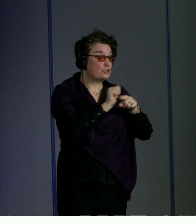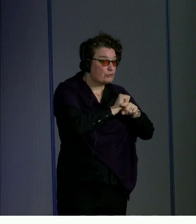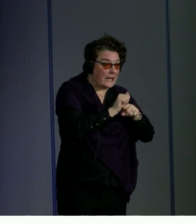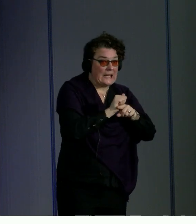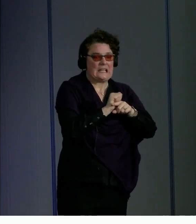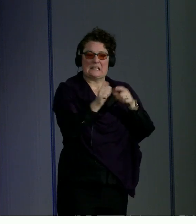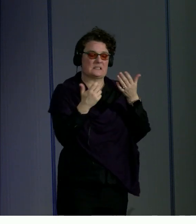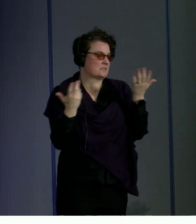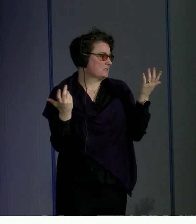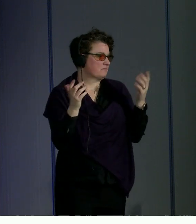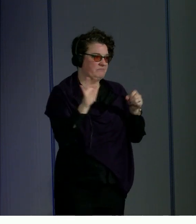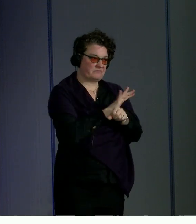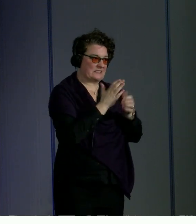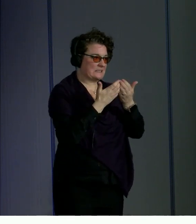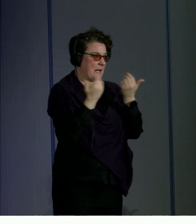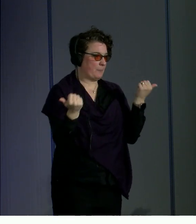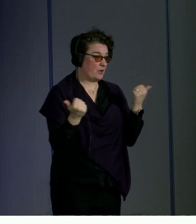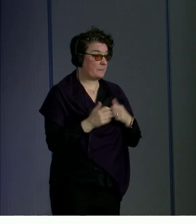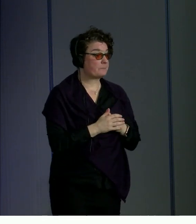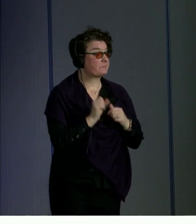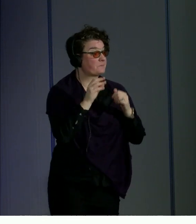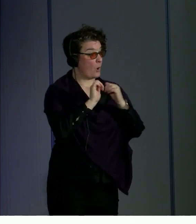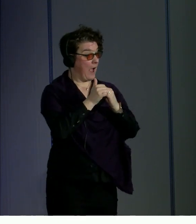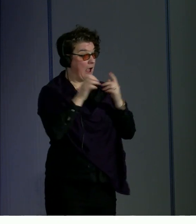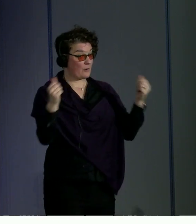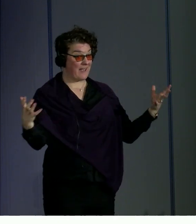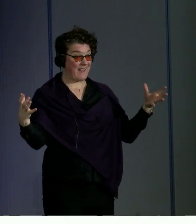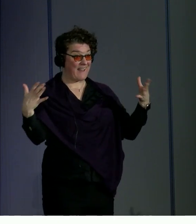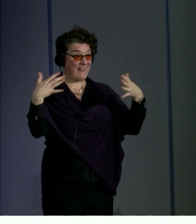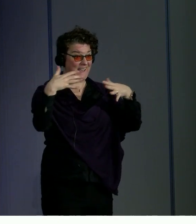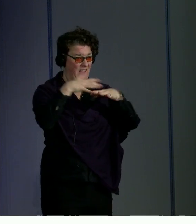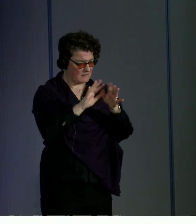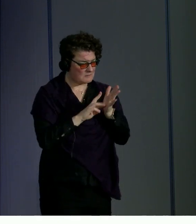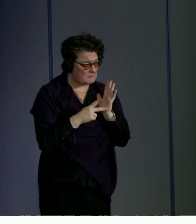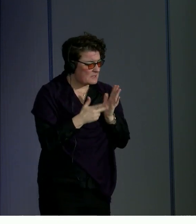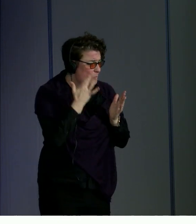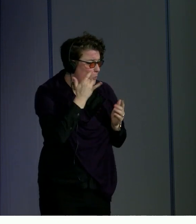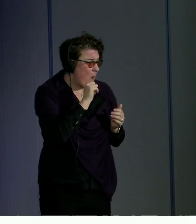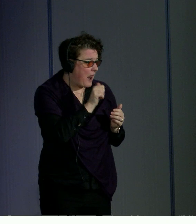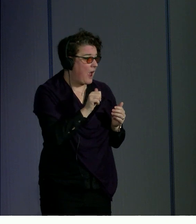So a first action to bring them together might be to include all common material in both trainings.